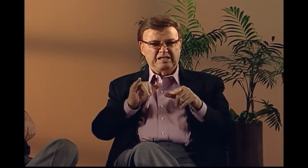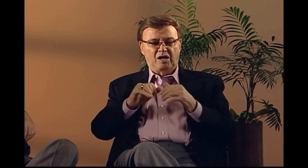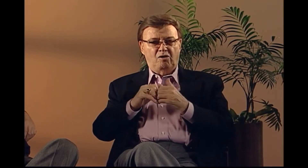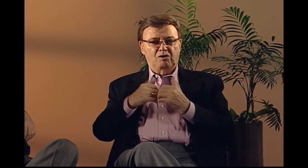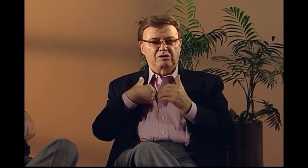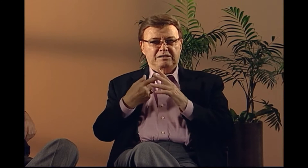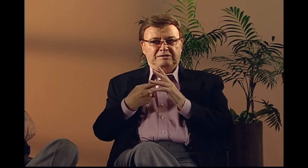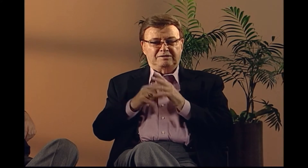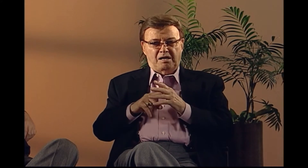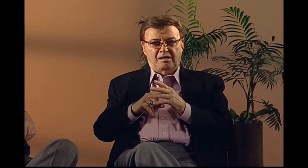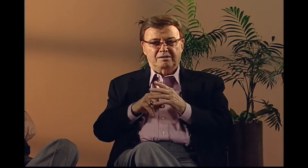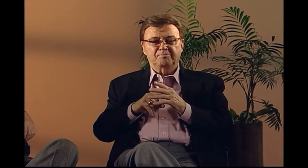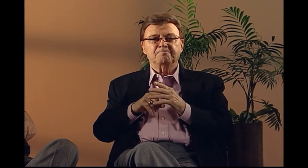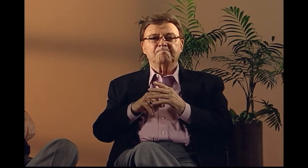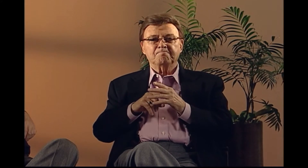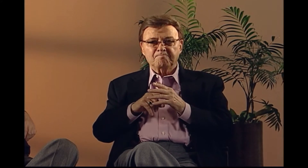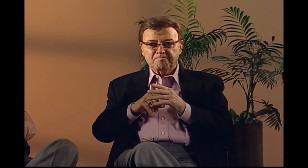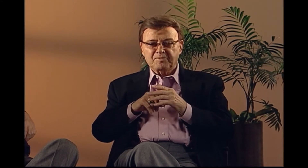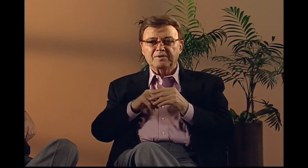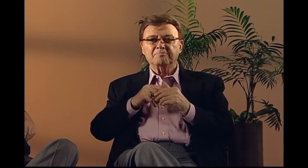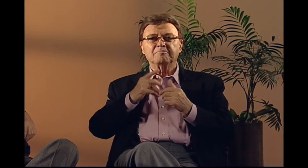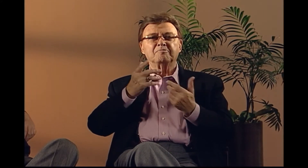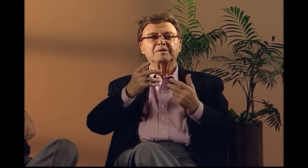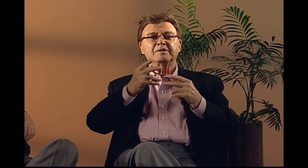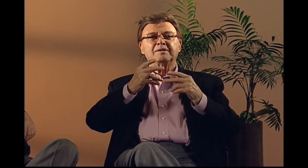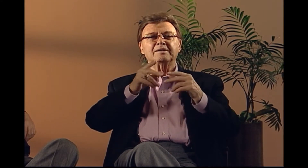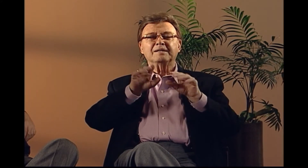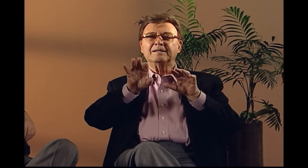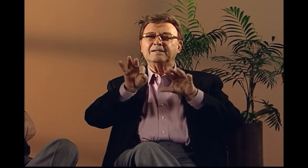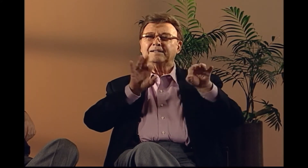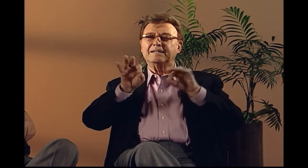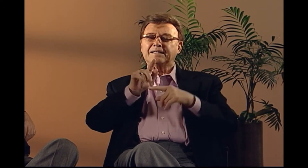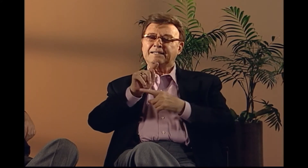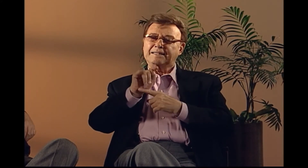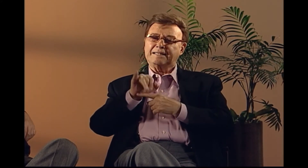They had all personally experienced it. So that's how we started.